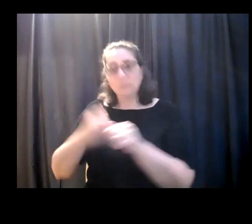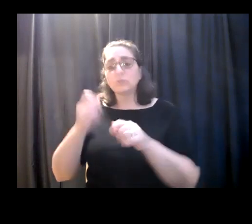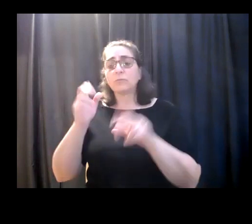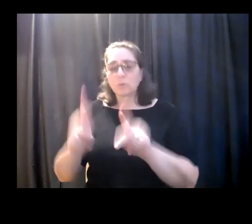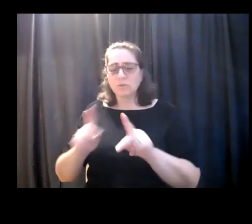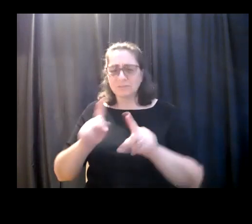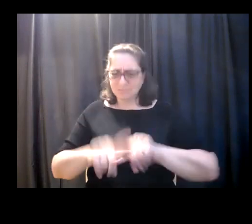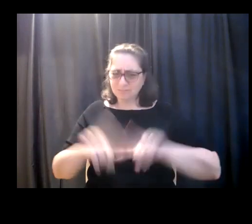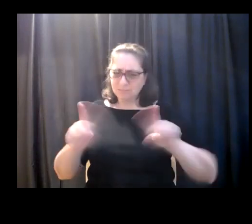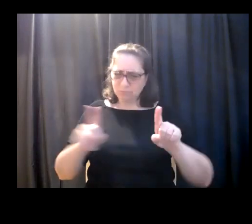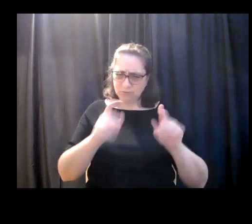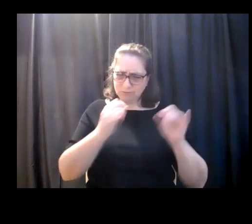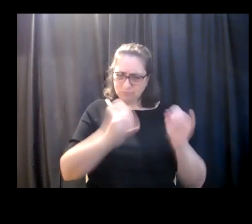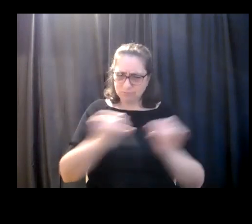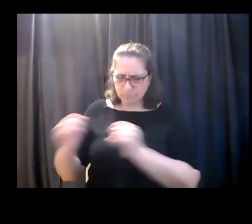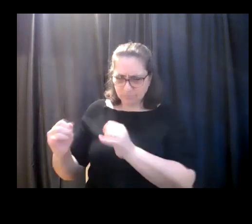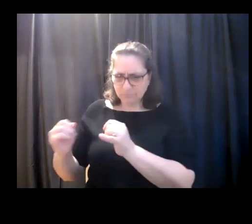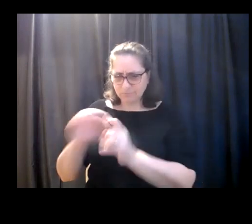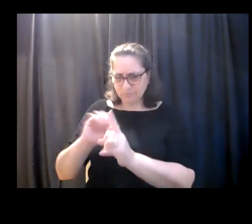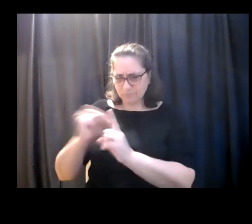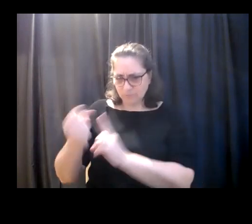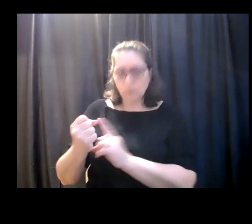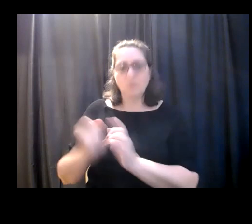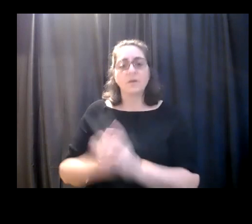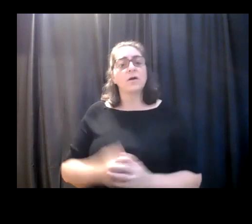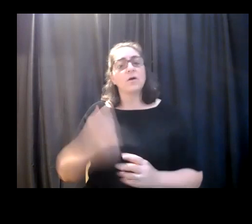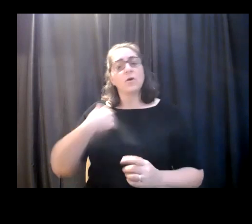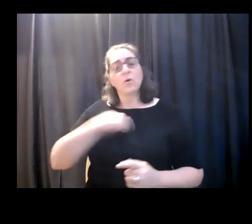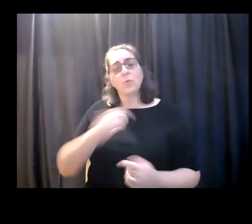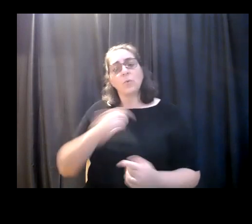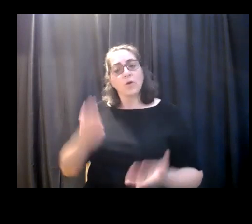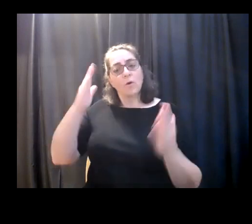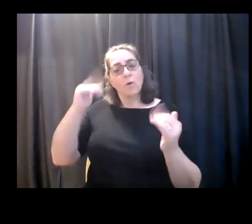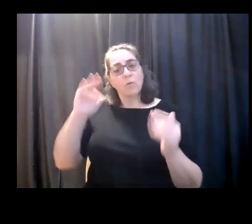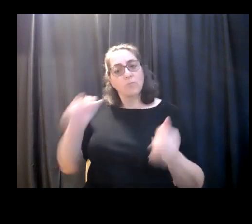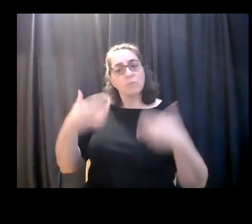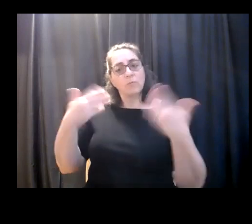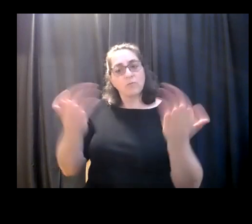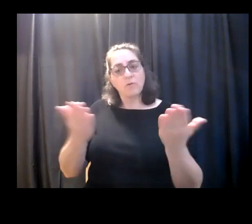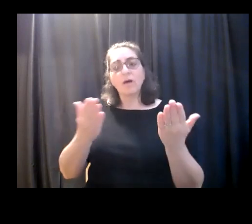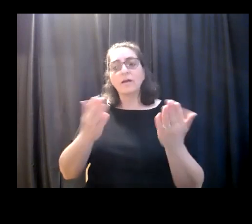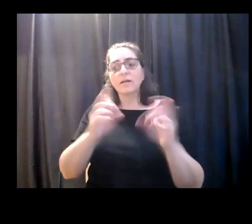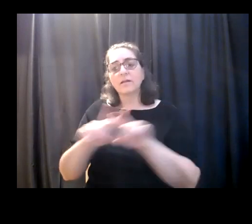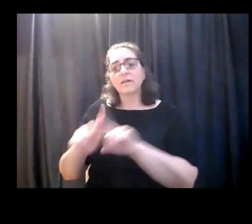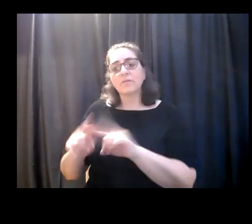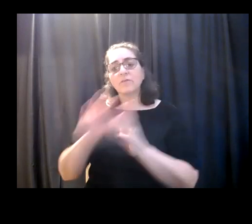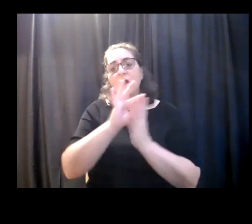write down information, did they use a speech to text app, or none of the above.